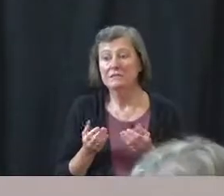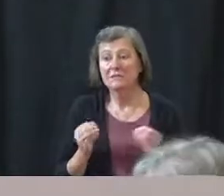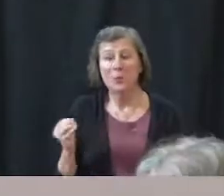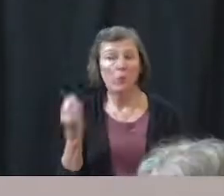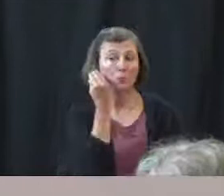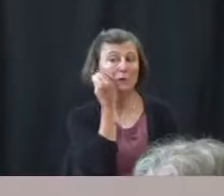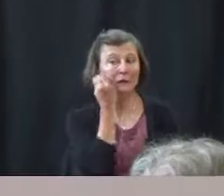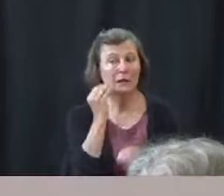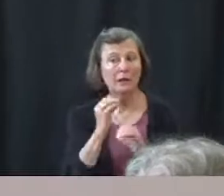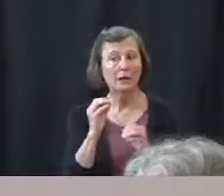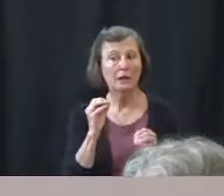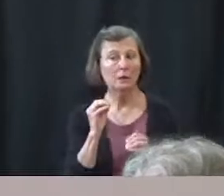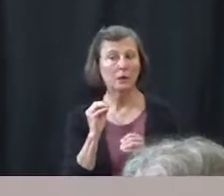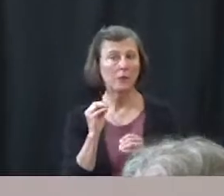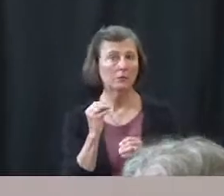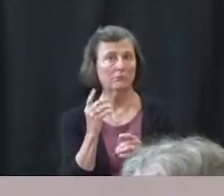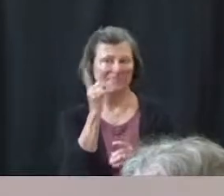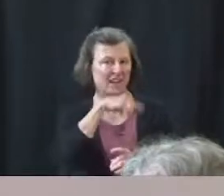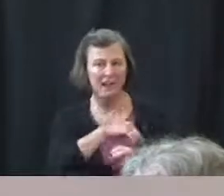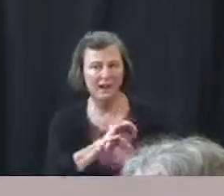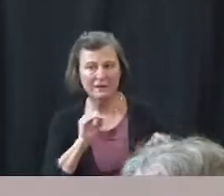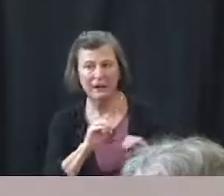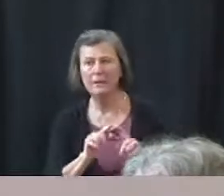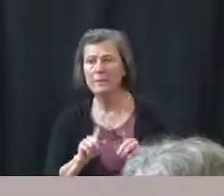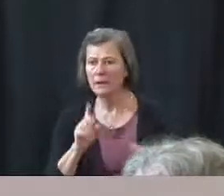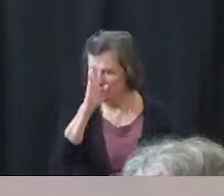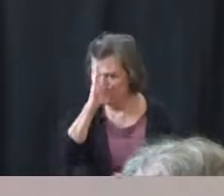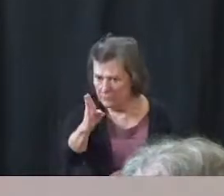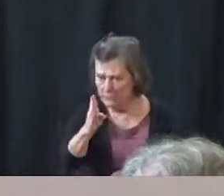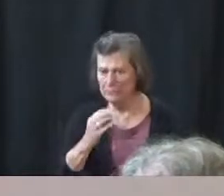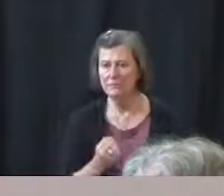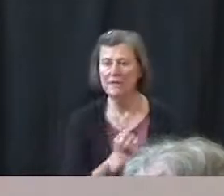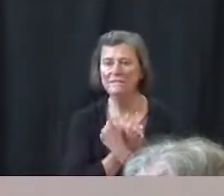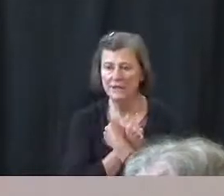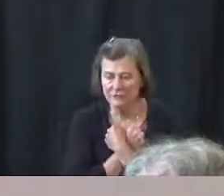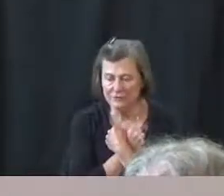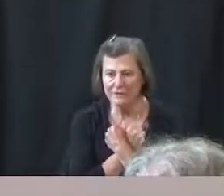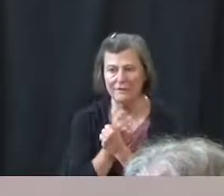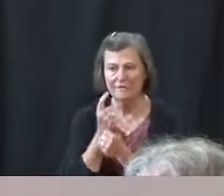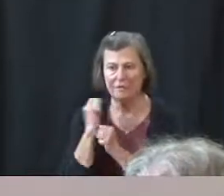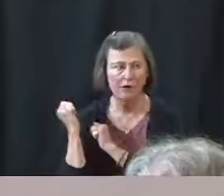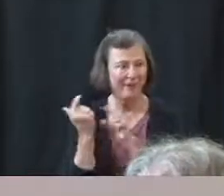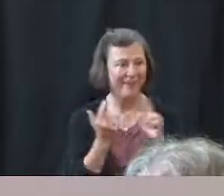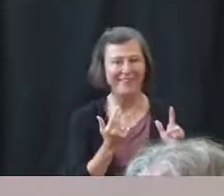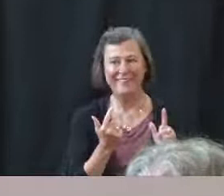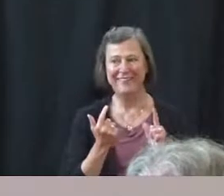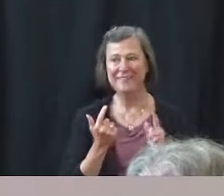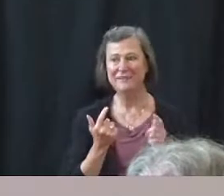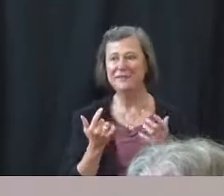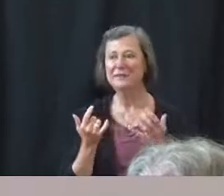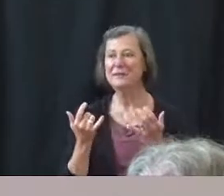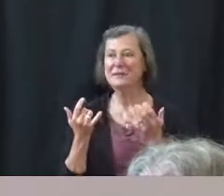affectation, but with prodigious affection for one and all. So, I want us to have some fun today.